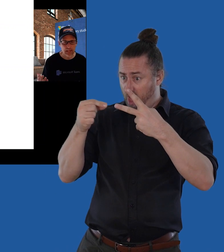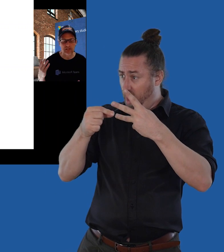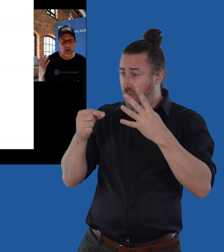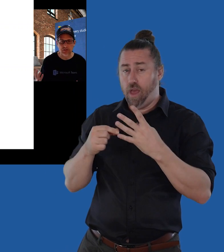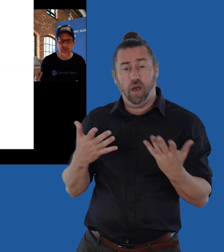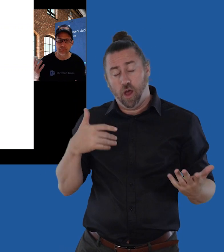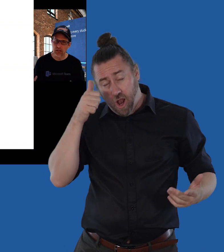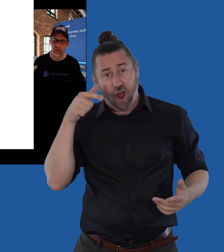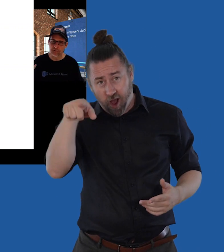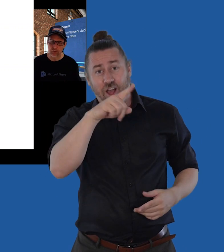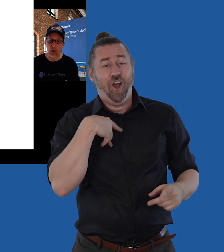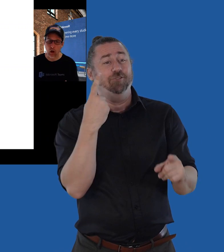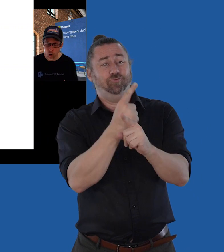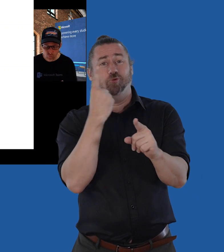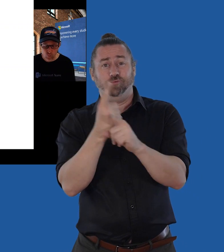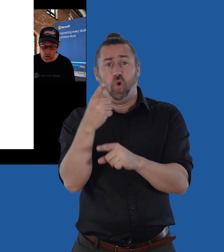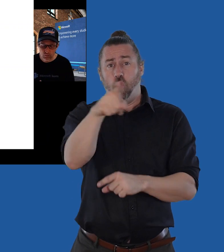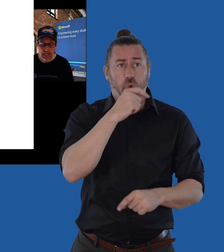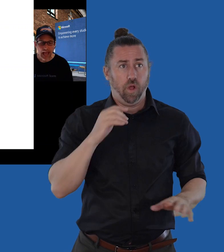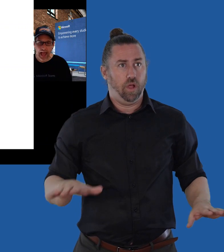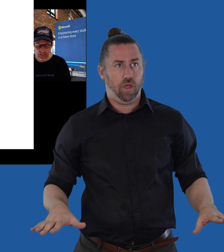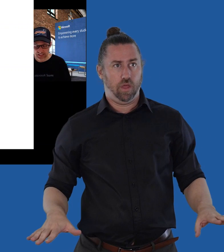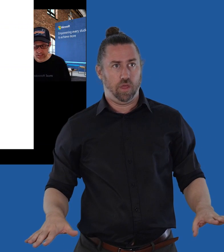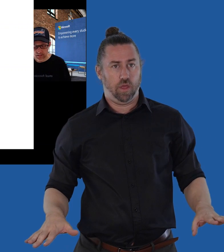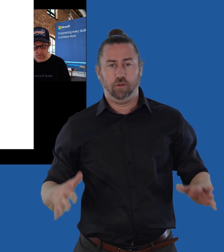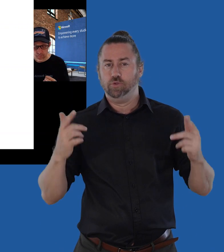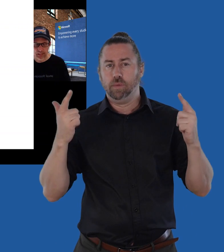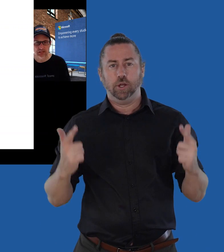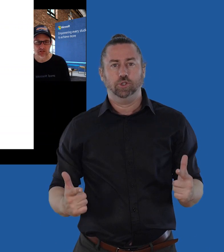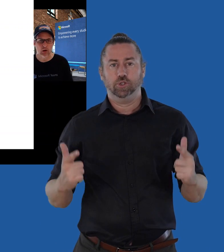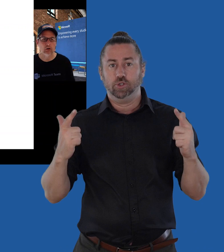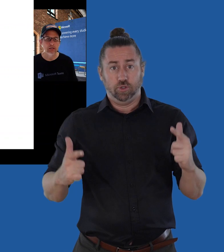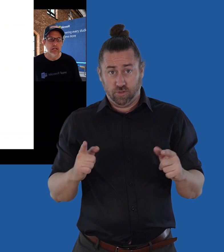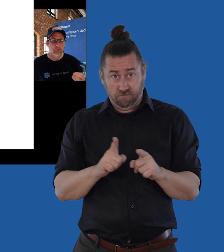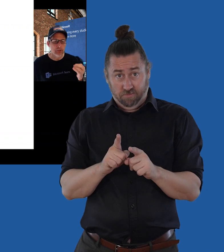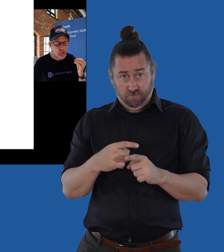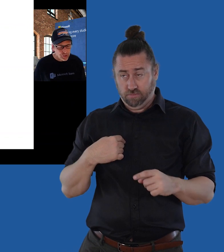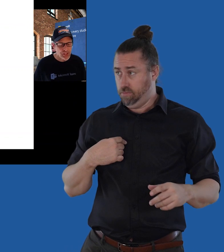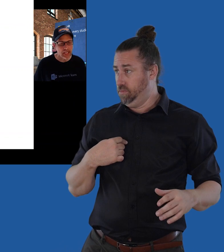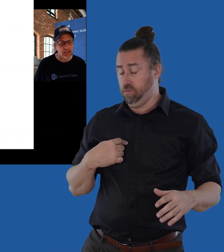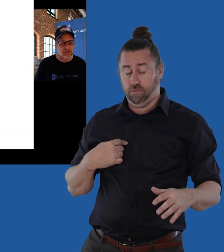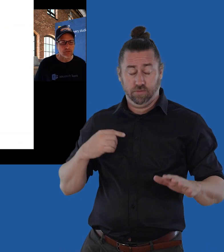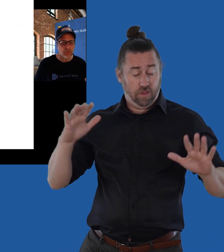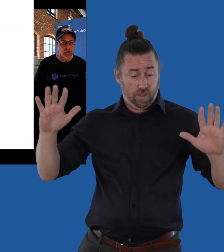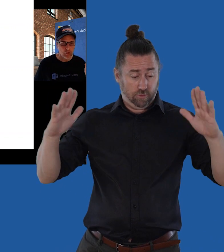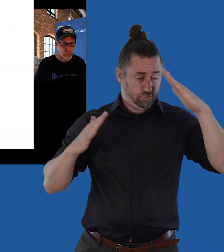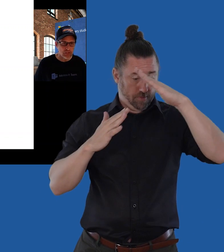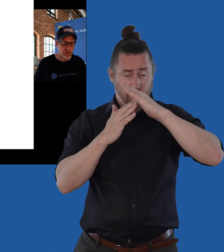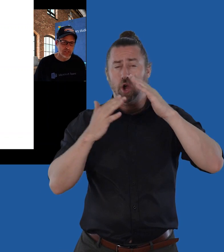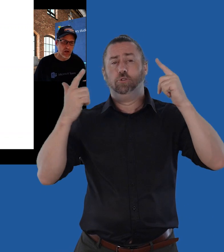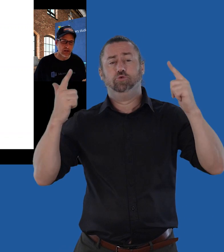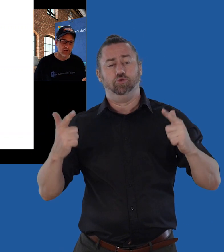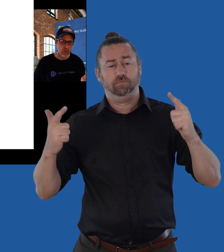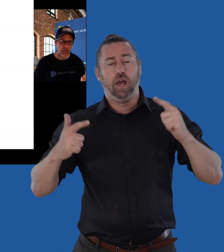It's going to make you feel overwhelmed, and it did for me as well. But the good thing is, Universal Design for Learning,